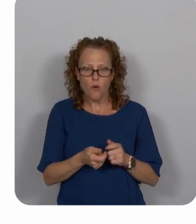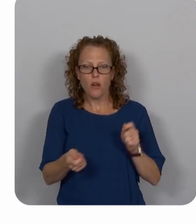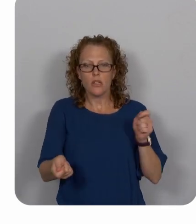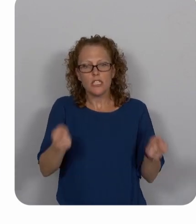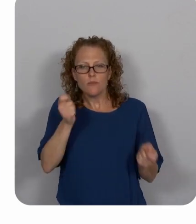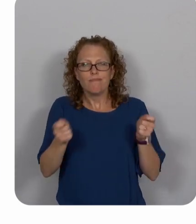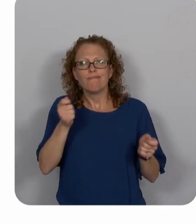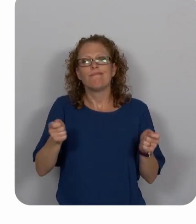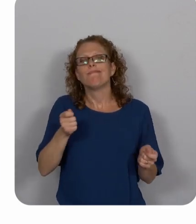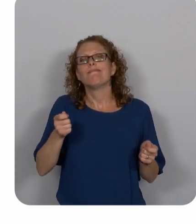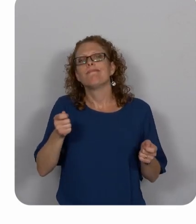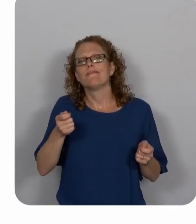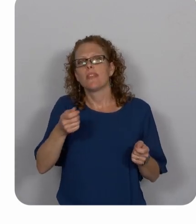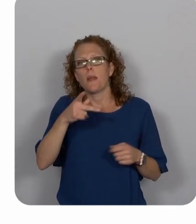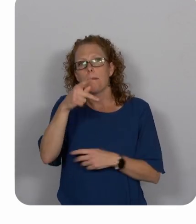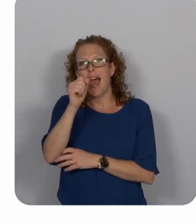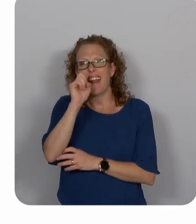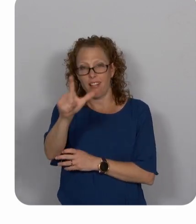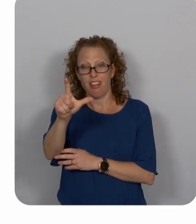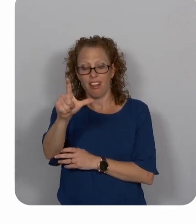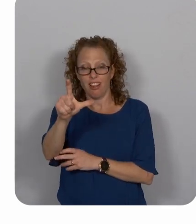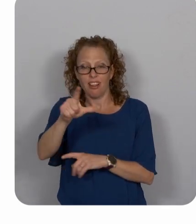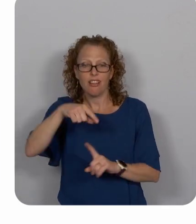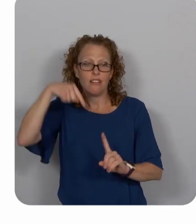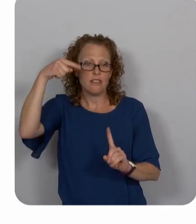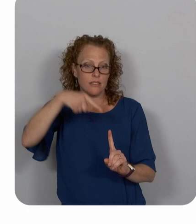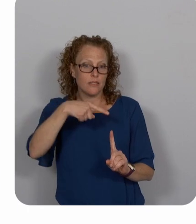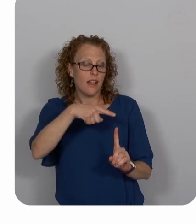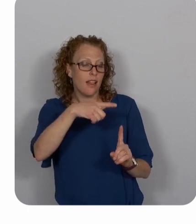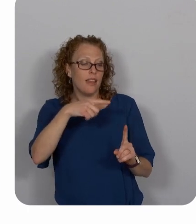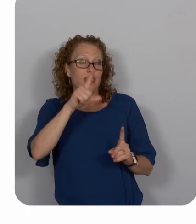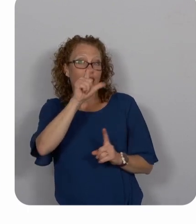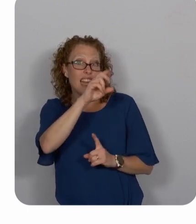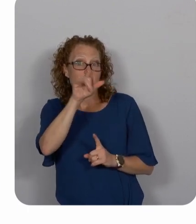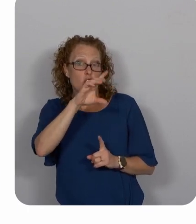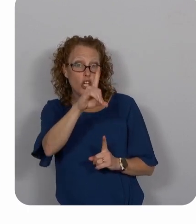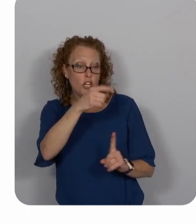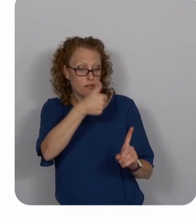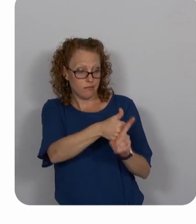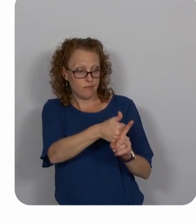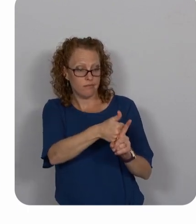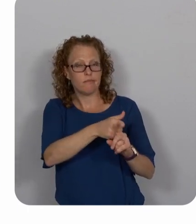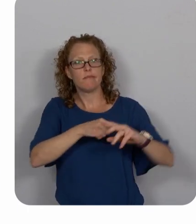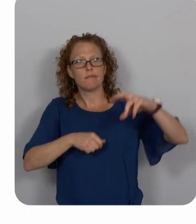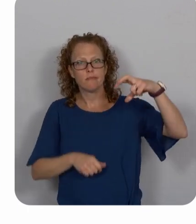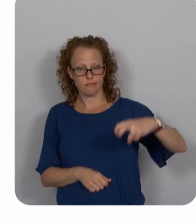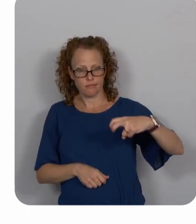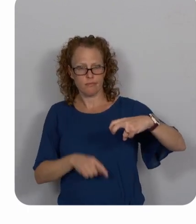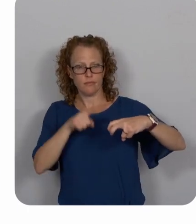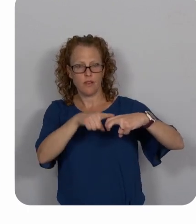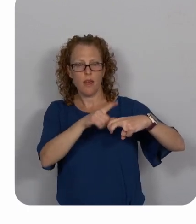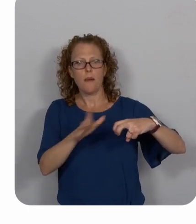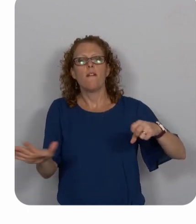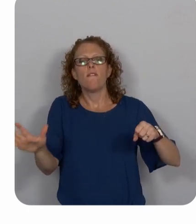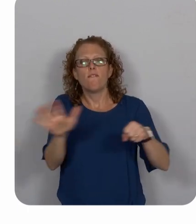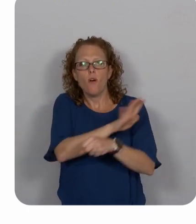making sure that our lizard mesh is fully contained within the new frustum visualizer widget within the scene window.